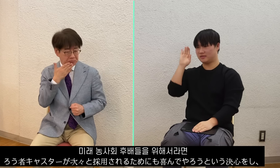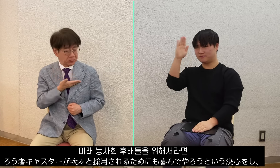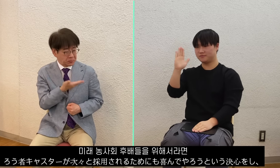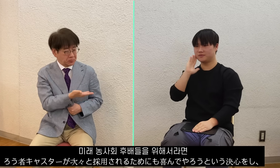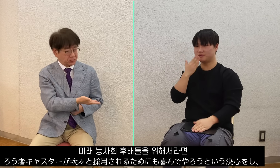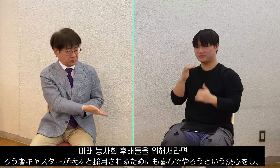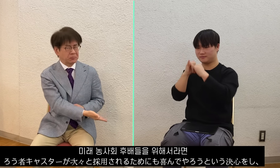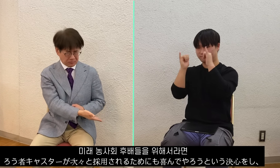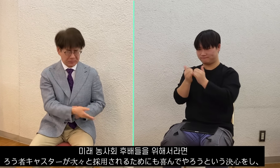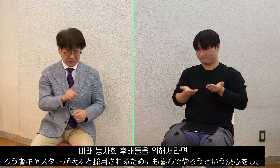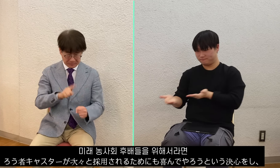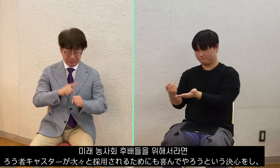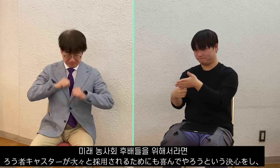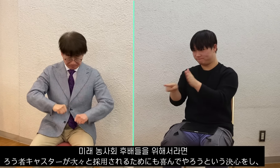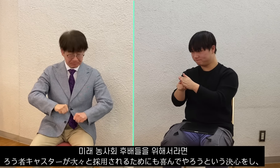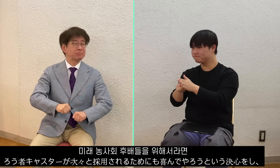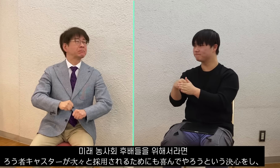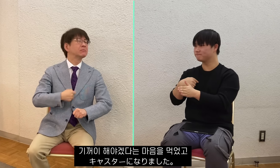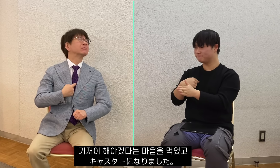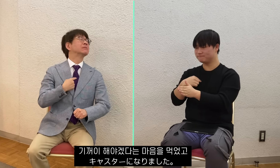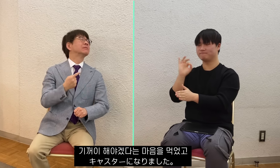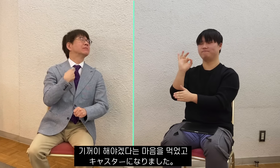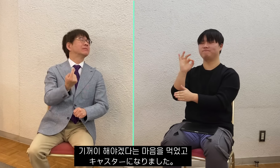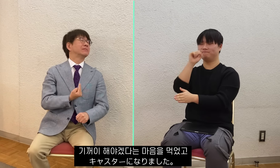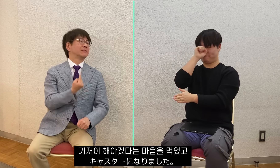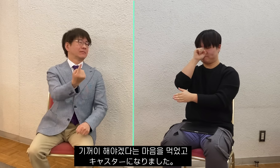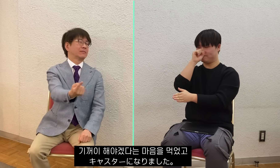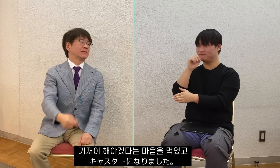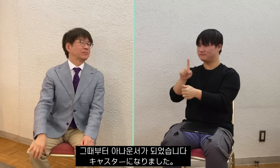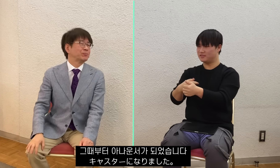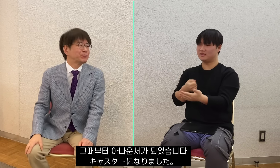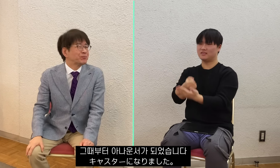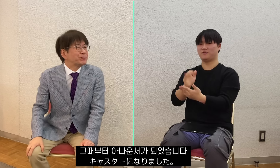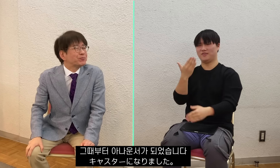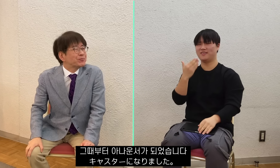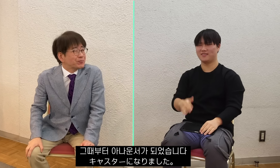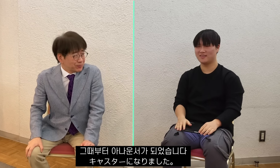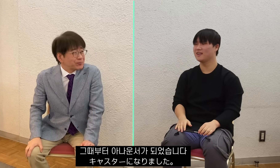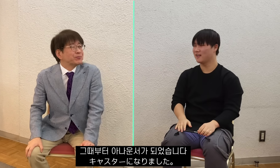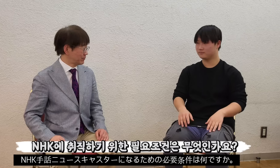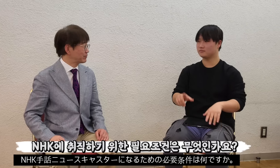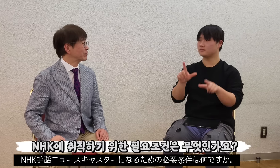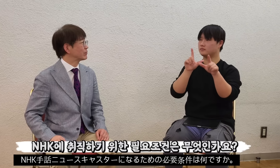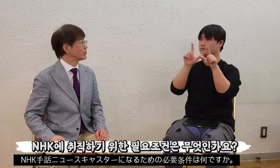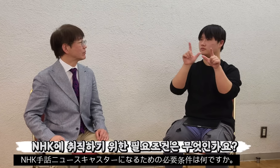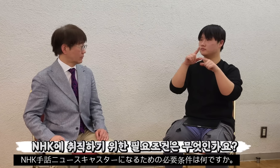For the future deaf juniors, I decided that I would be willing to do it, and from then on, I became an announcer.